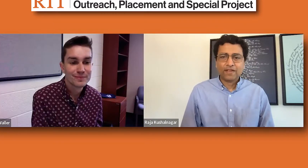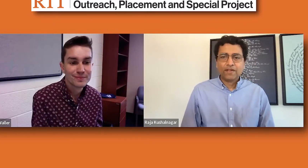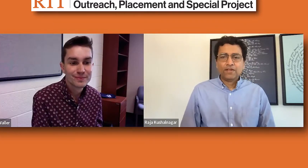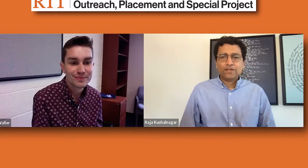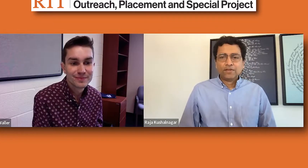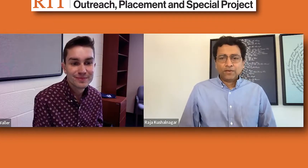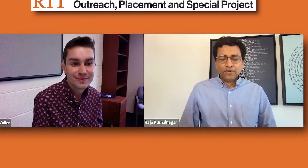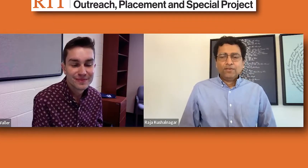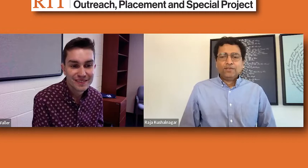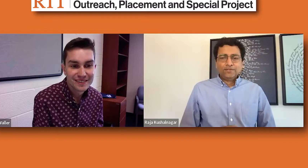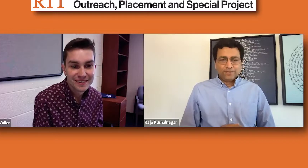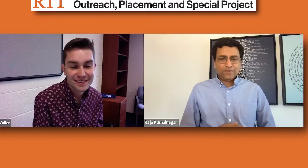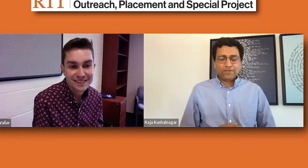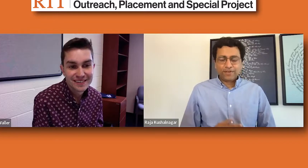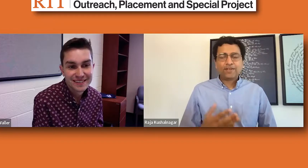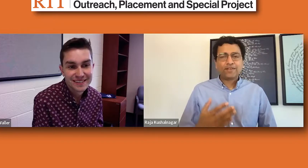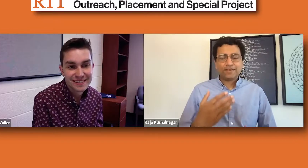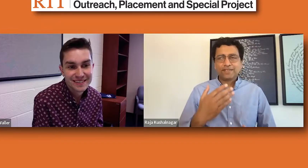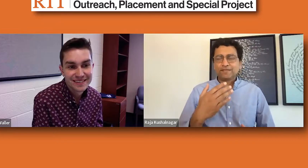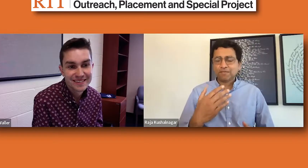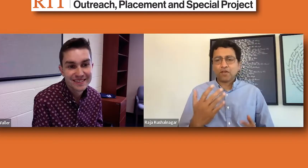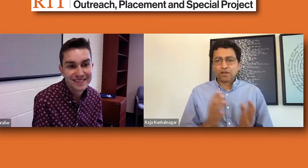What interested you in that?